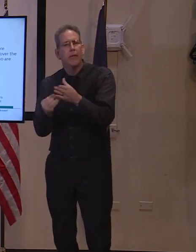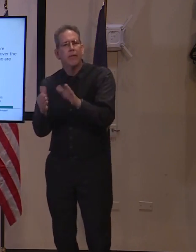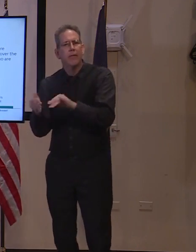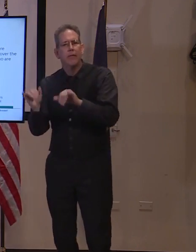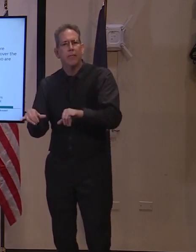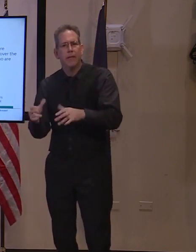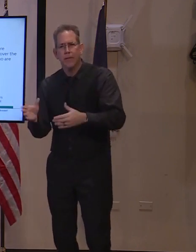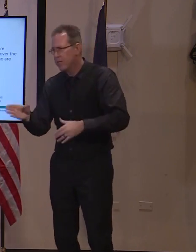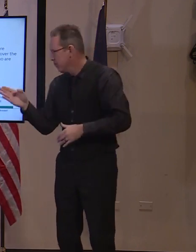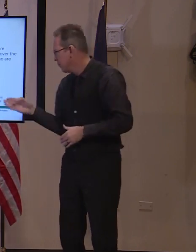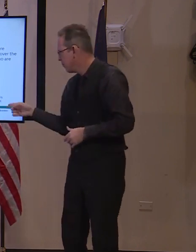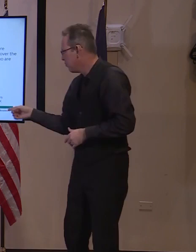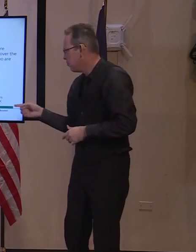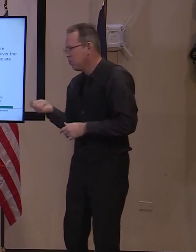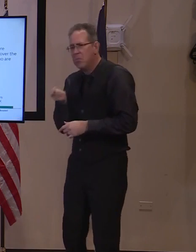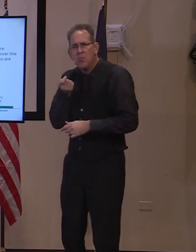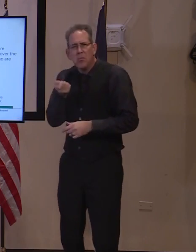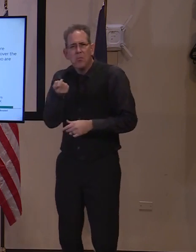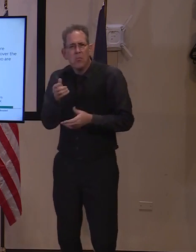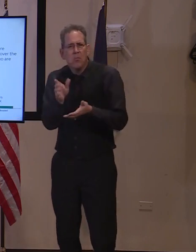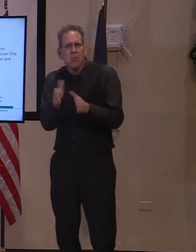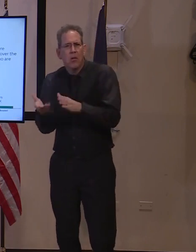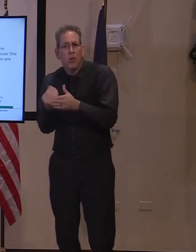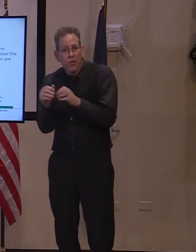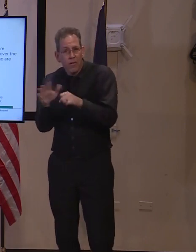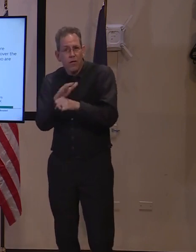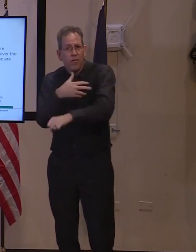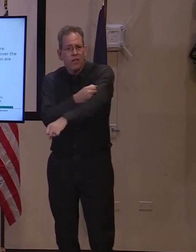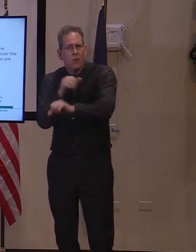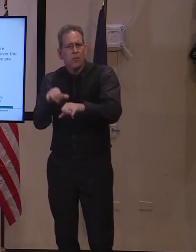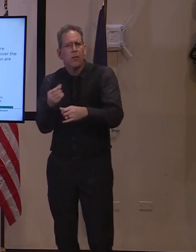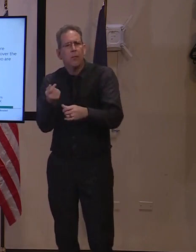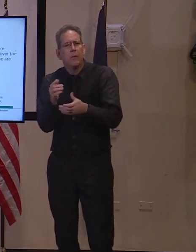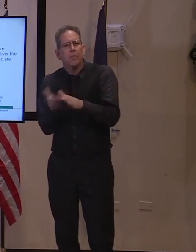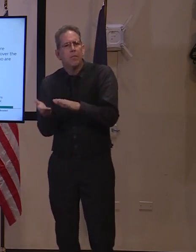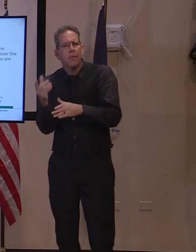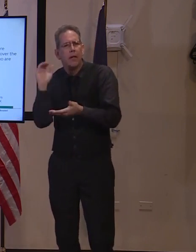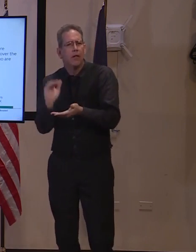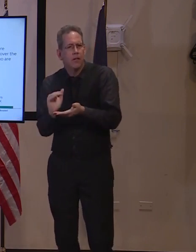were 34 times more likely to die from COVID. 19 over the last six weeks